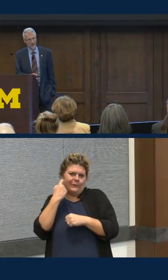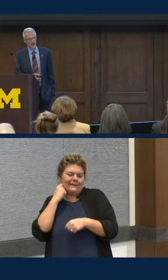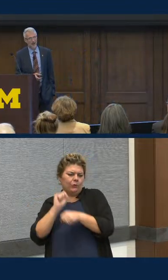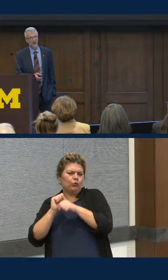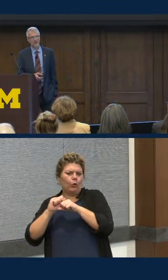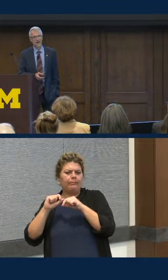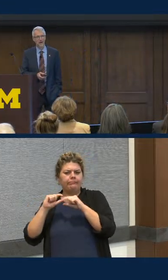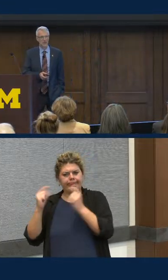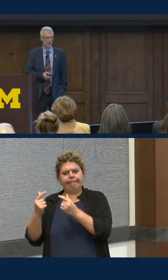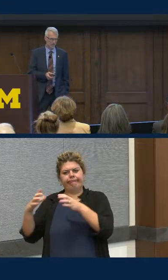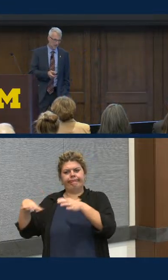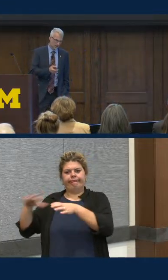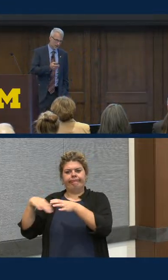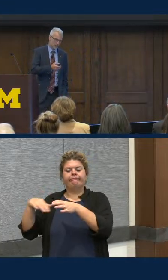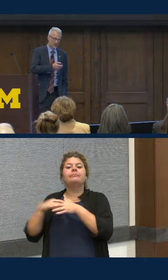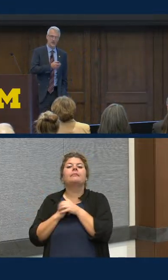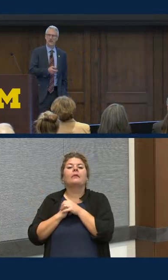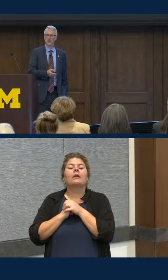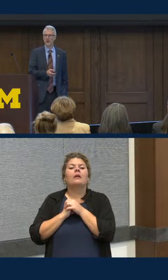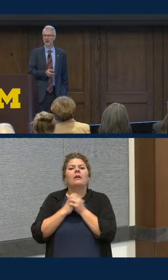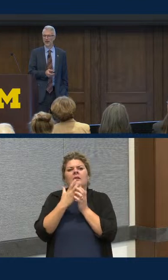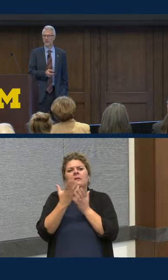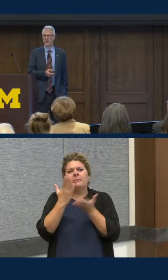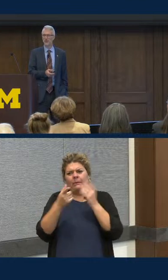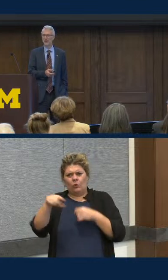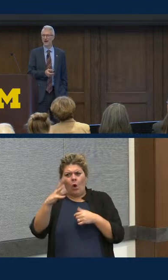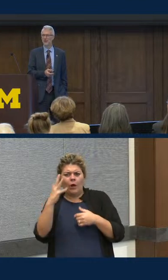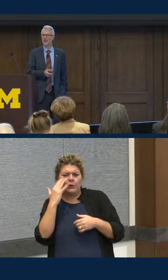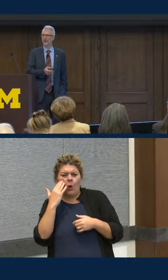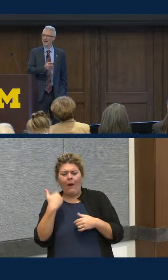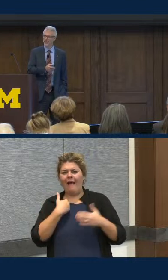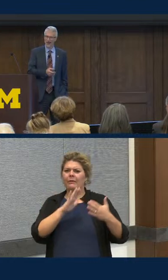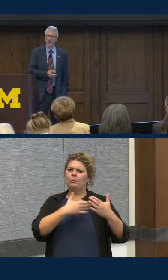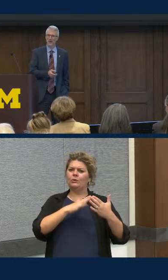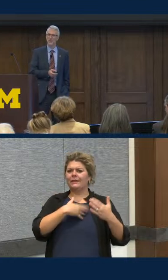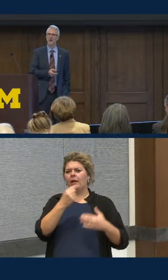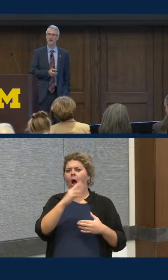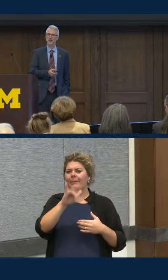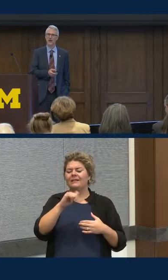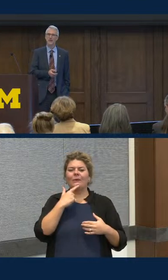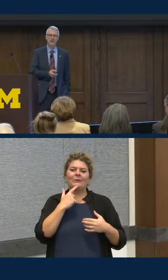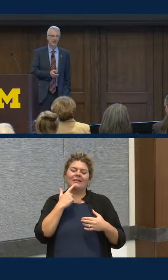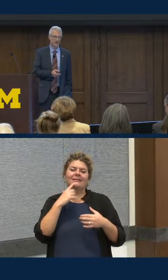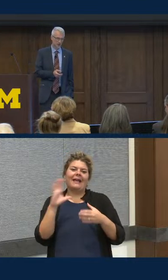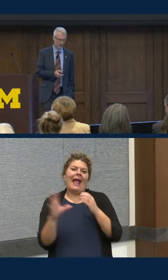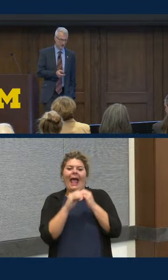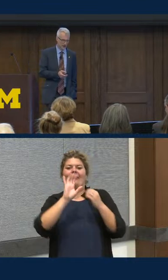members. And some of you know I have a musical hobby and would like to end on a musical note